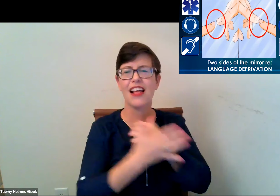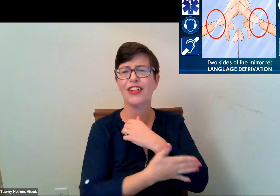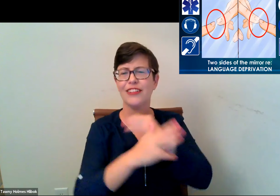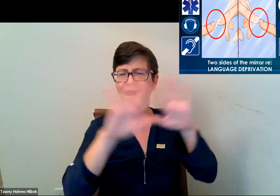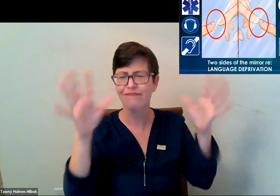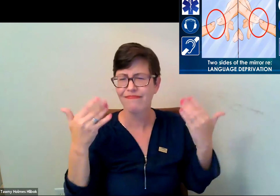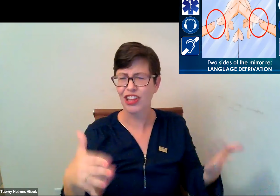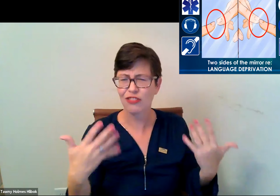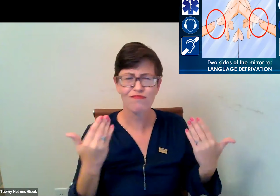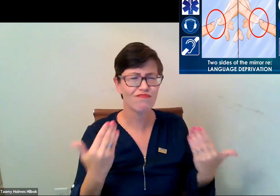As the new illiteracy.